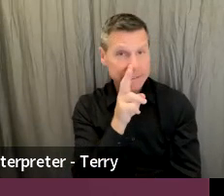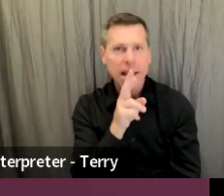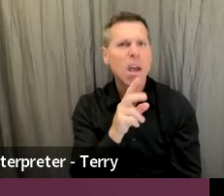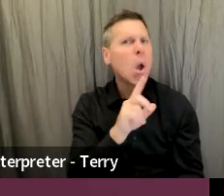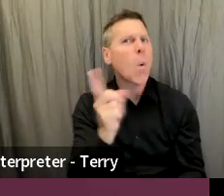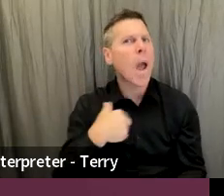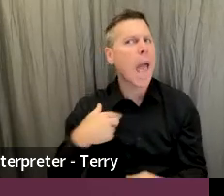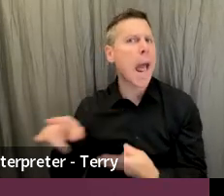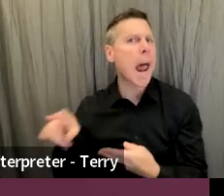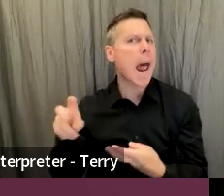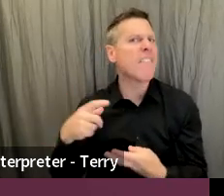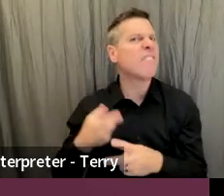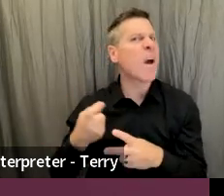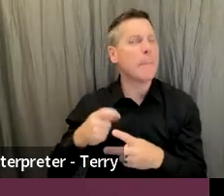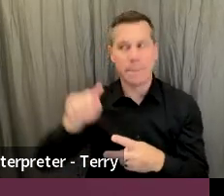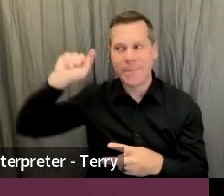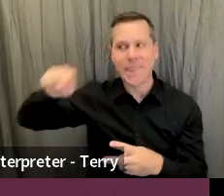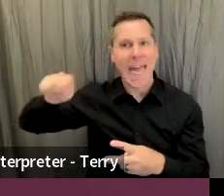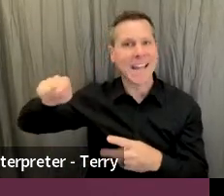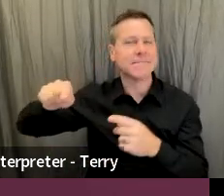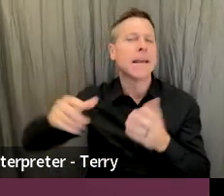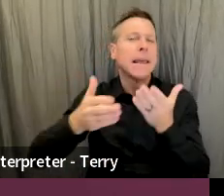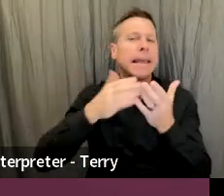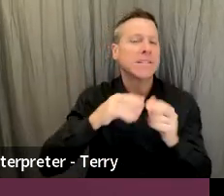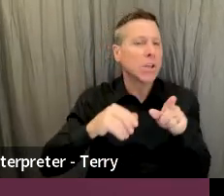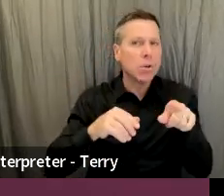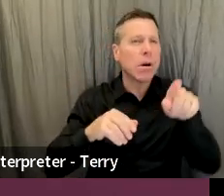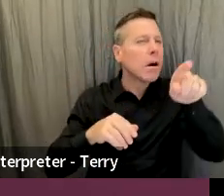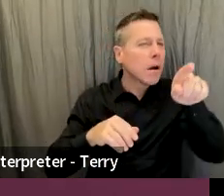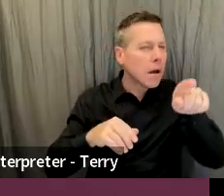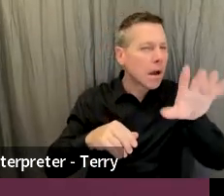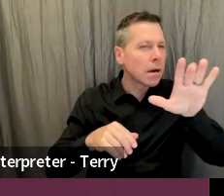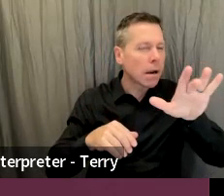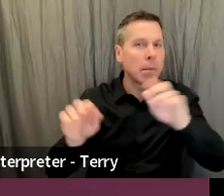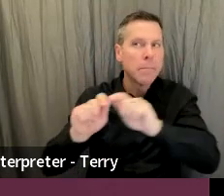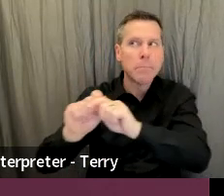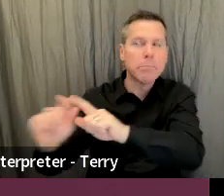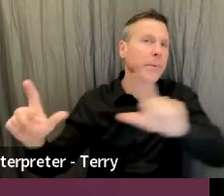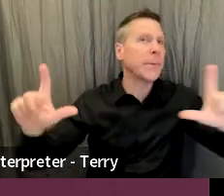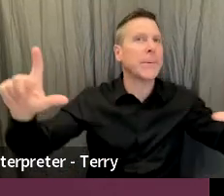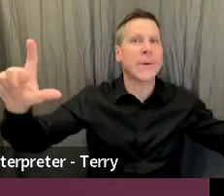it's very easy to go there and you just give them some information so they can track who's using it.